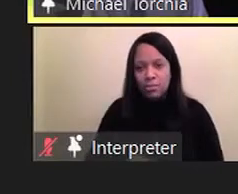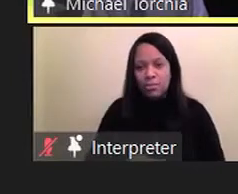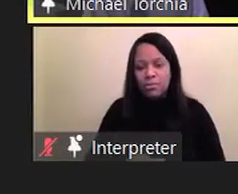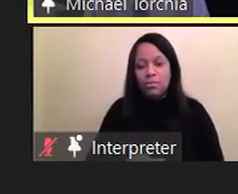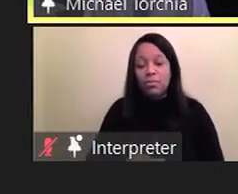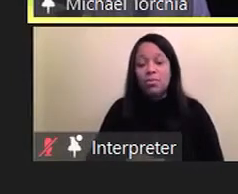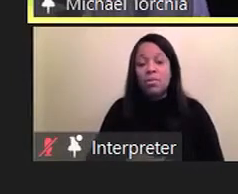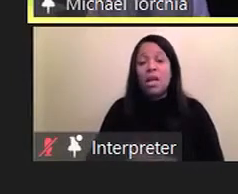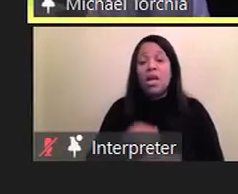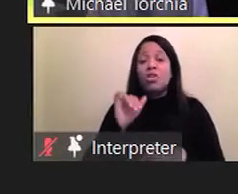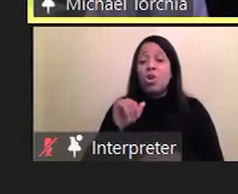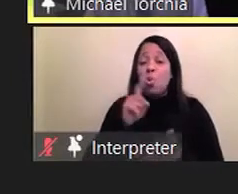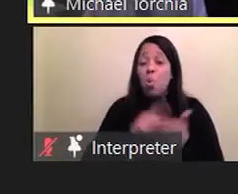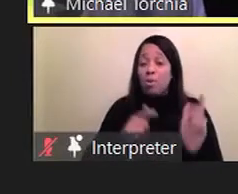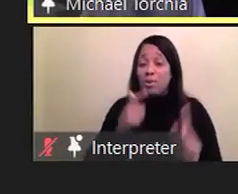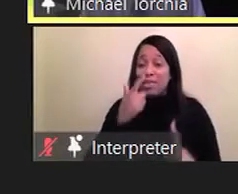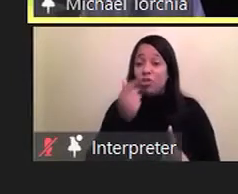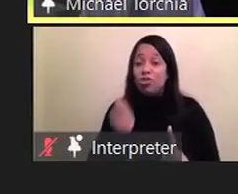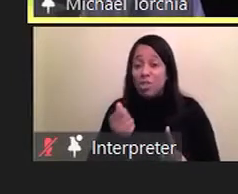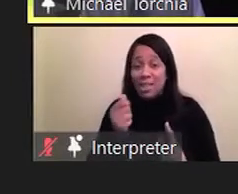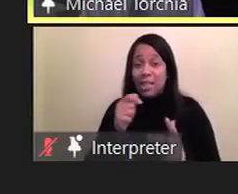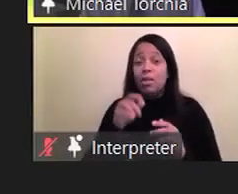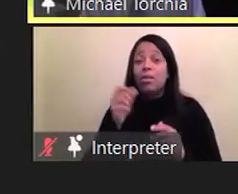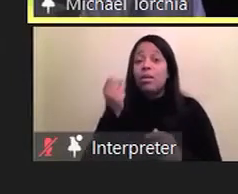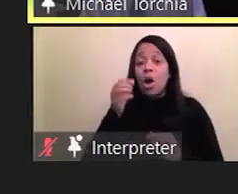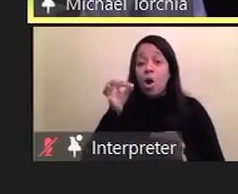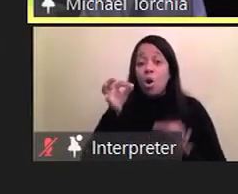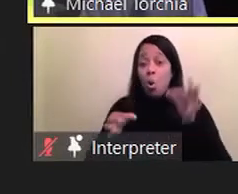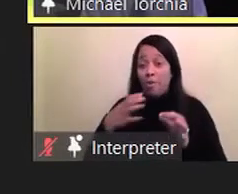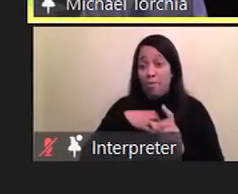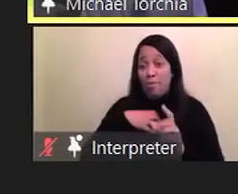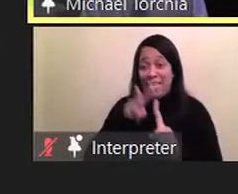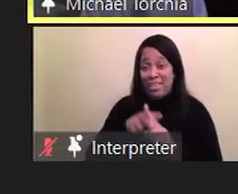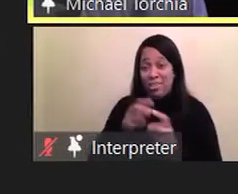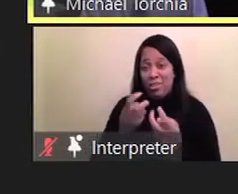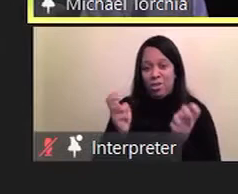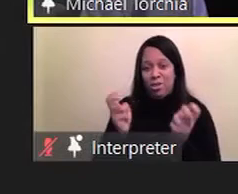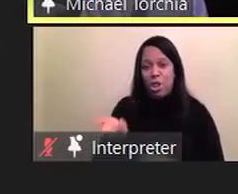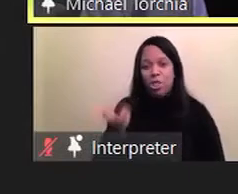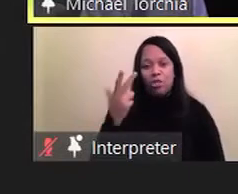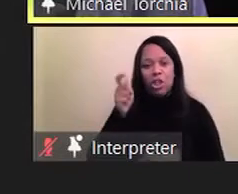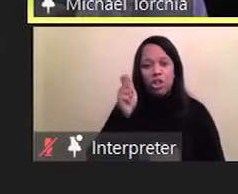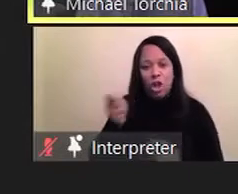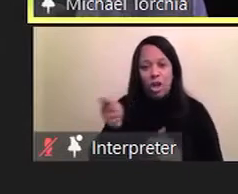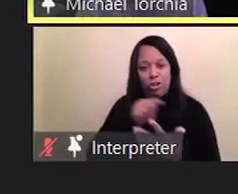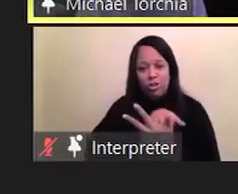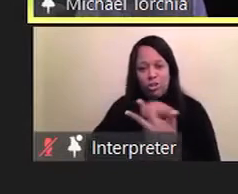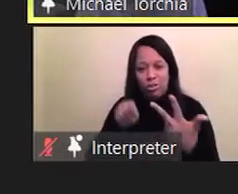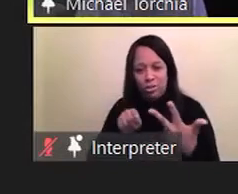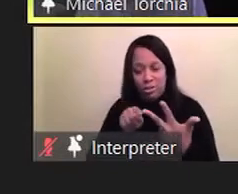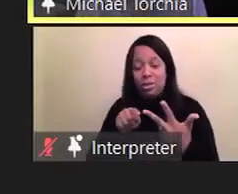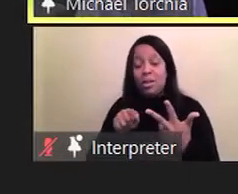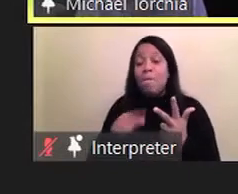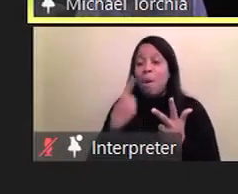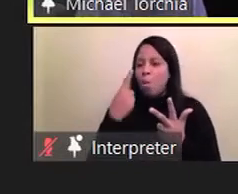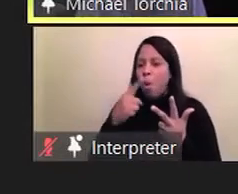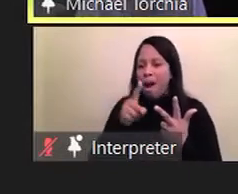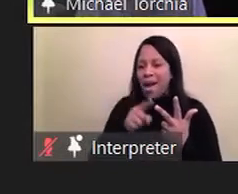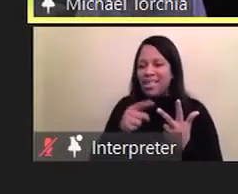the court of appeals was a three-judge panel. One of the judges said, you know what? We, the judges-- we really shouldn't be deciding this.